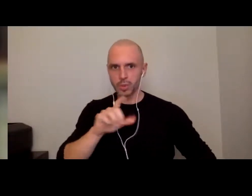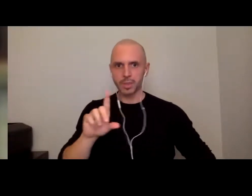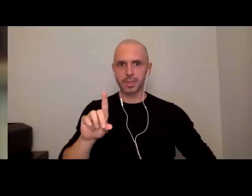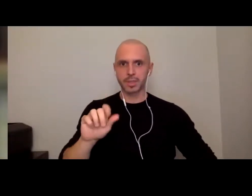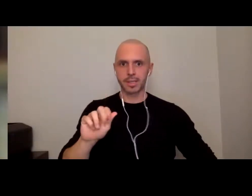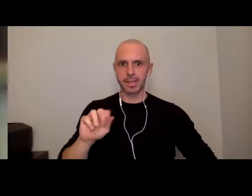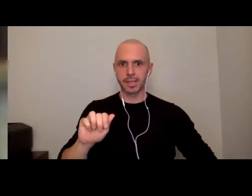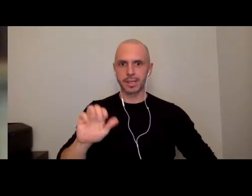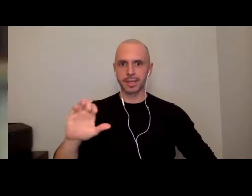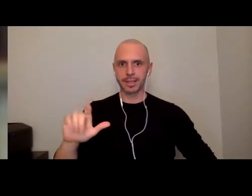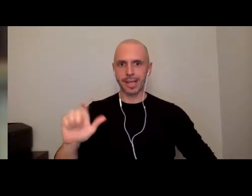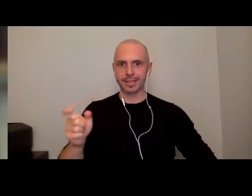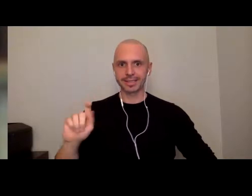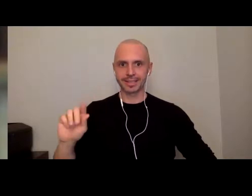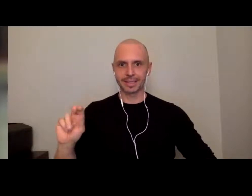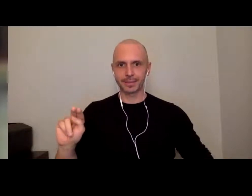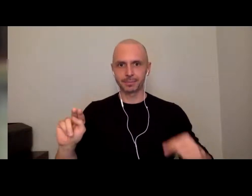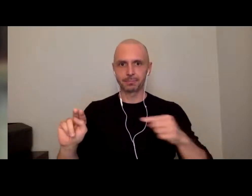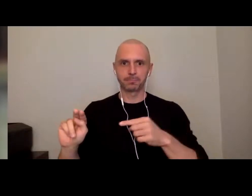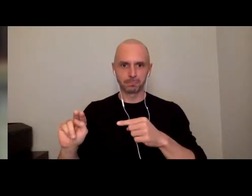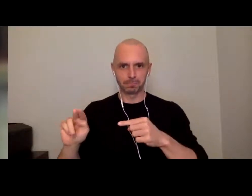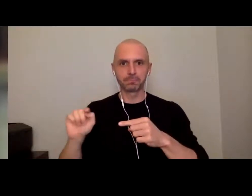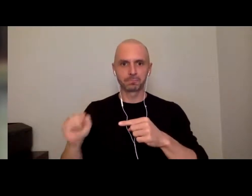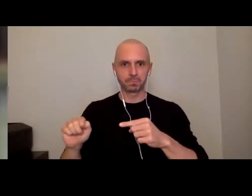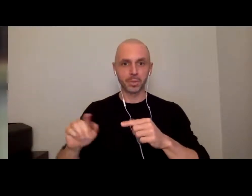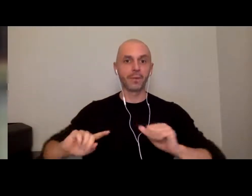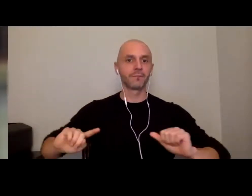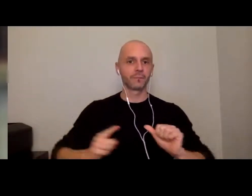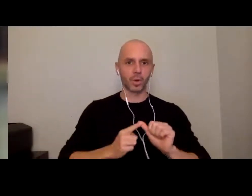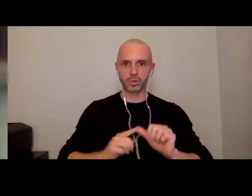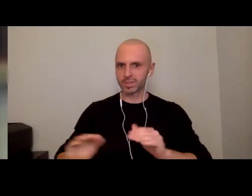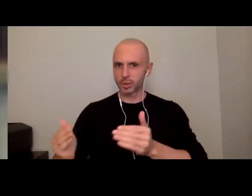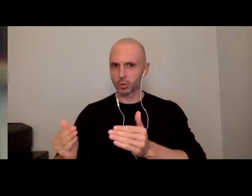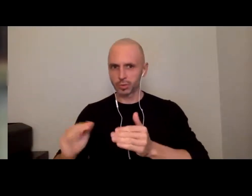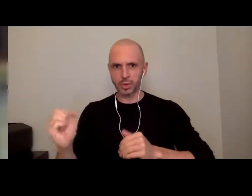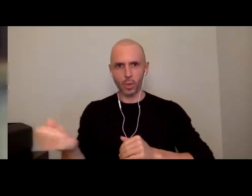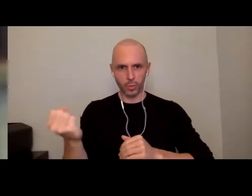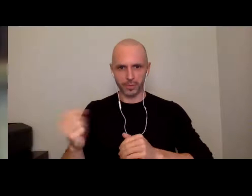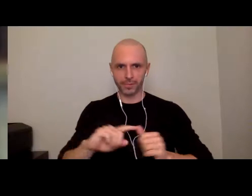Dana's show i'd like to thank some key people Darcy Killeen and the whole team at the Scotiabank